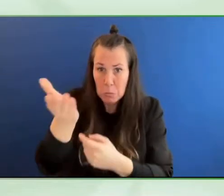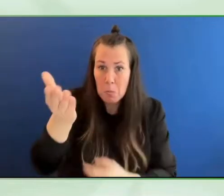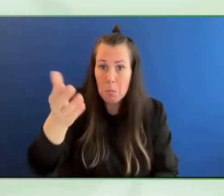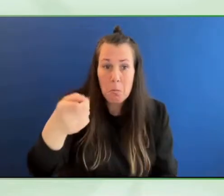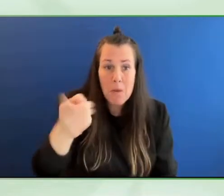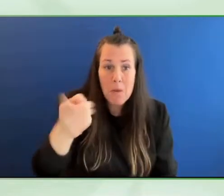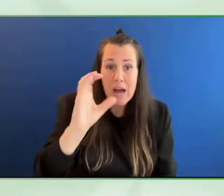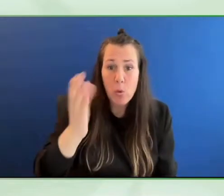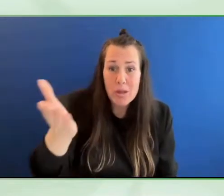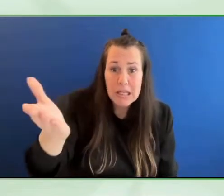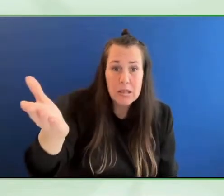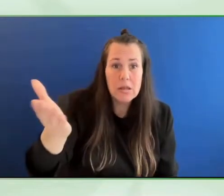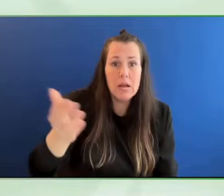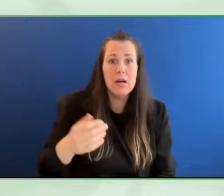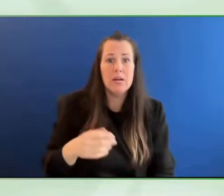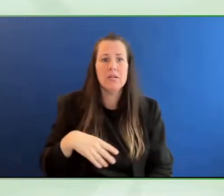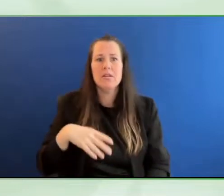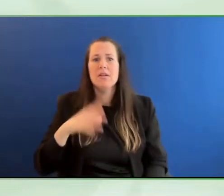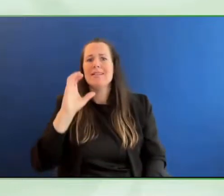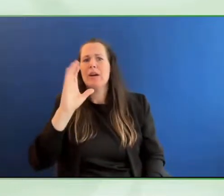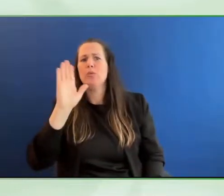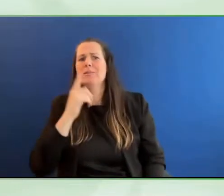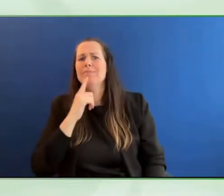To remove the level of intimidation.